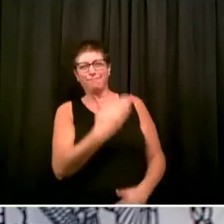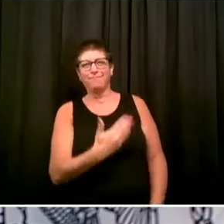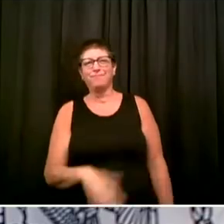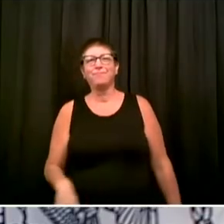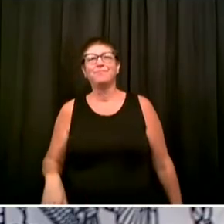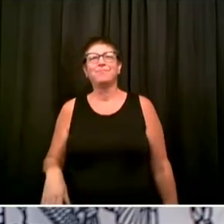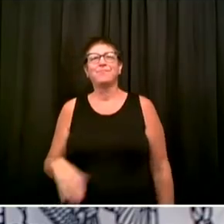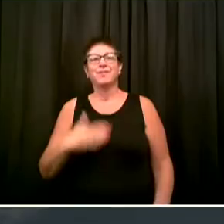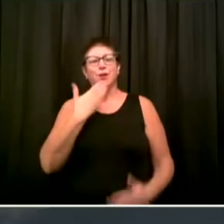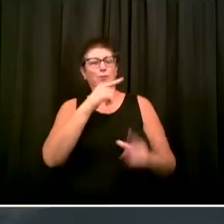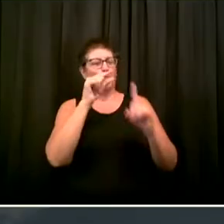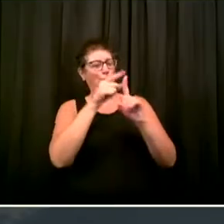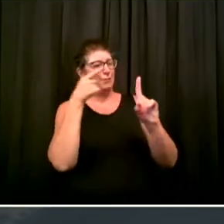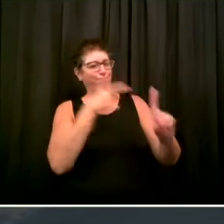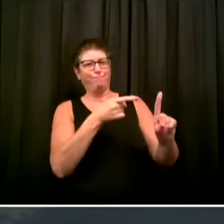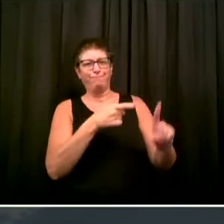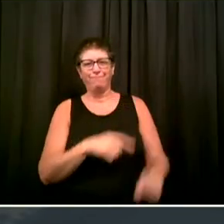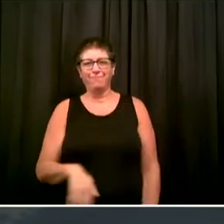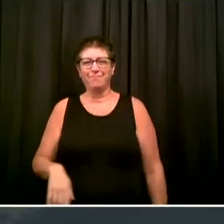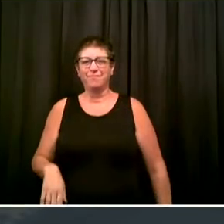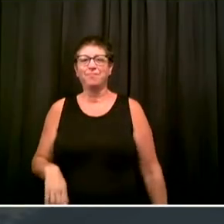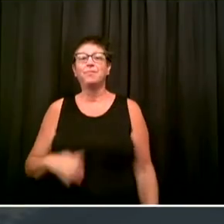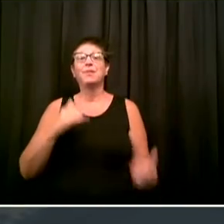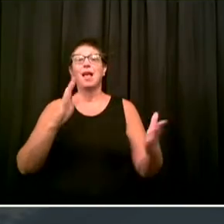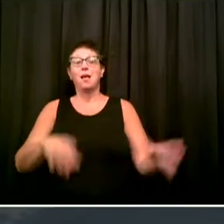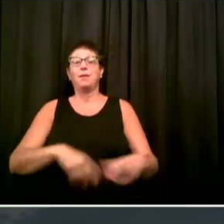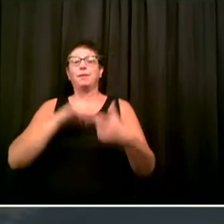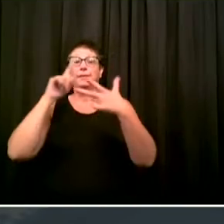DONE.